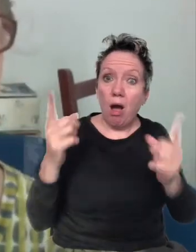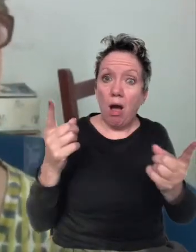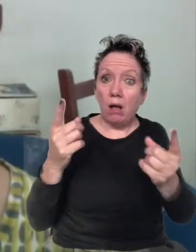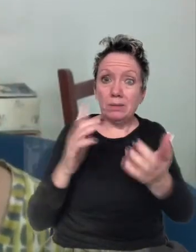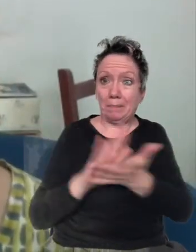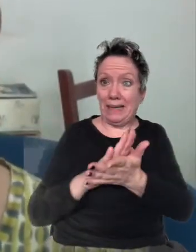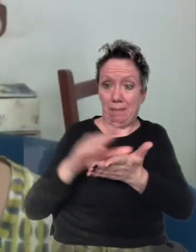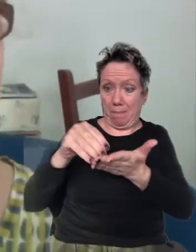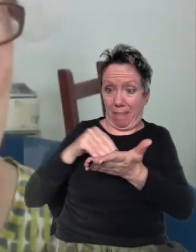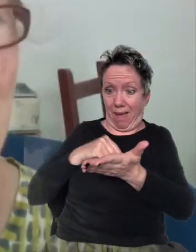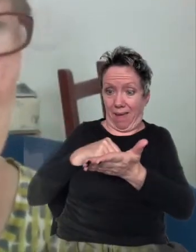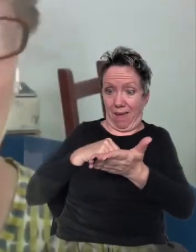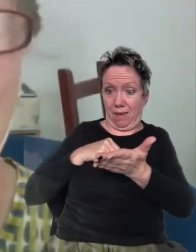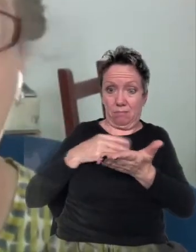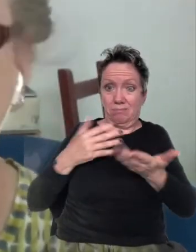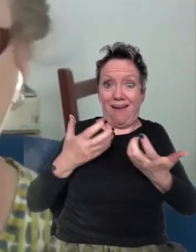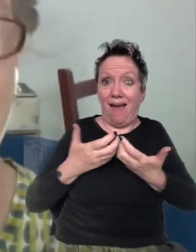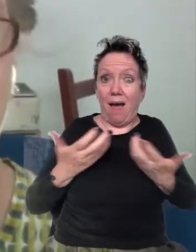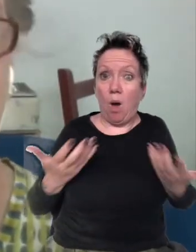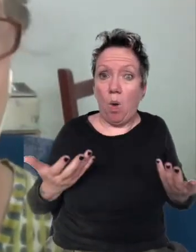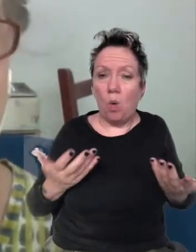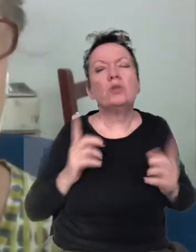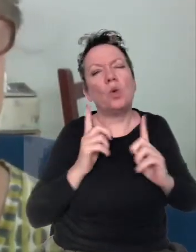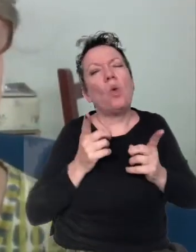So that's sort of where we got to lots more to talk about.